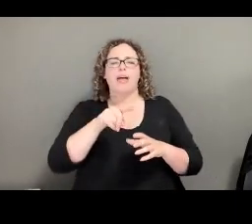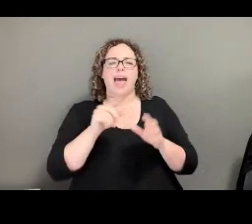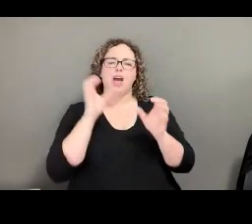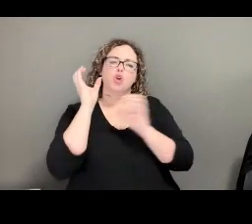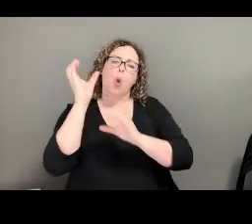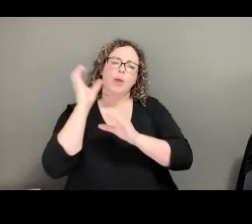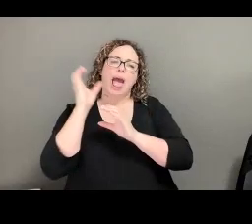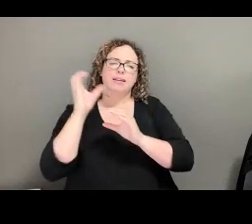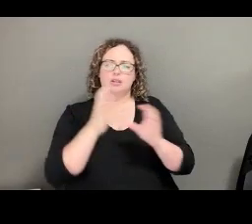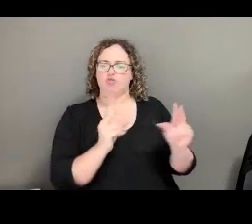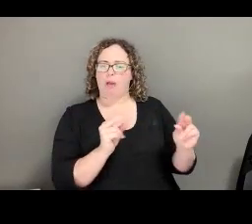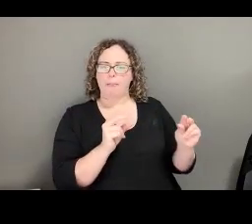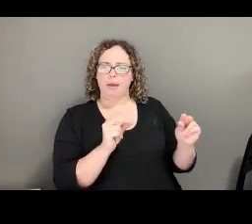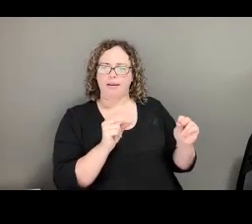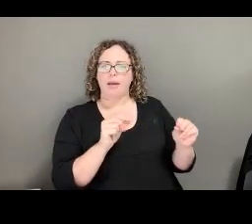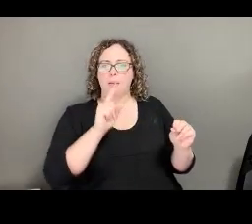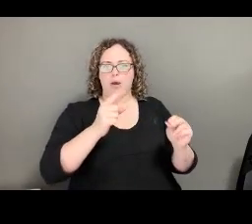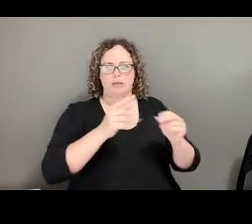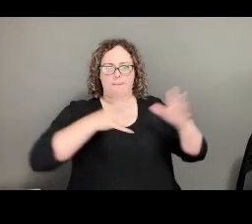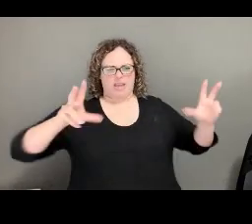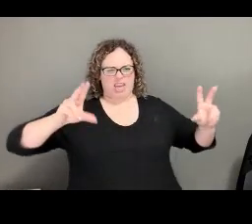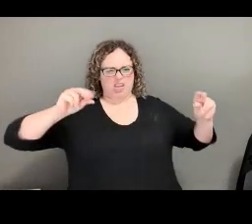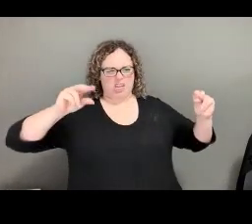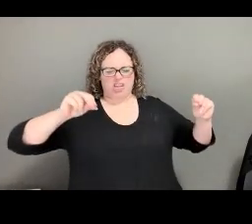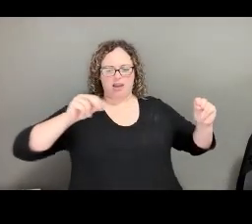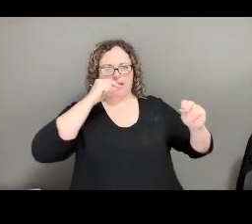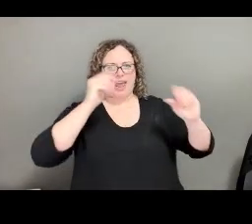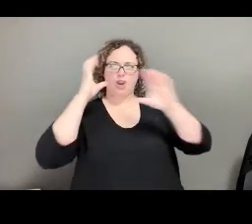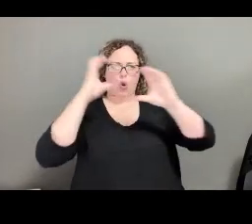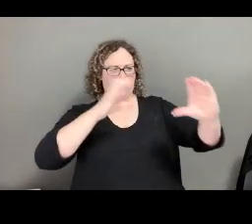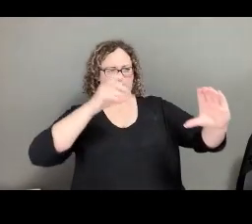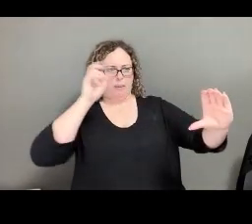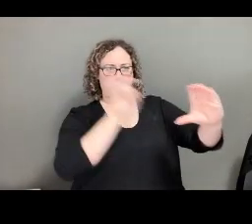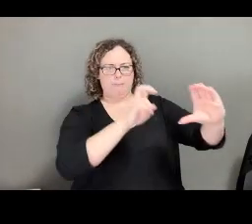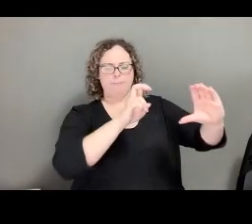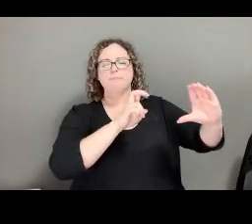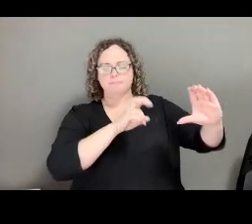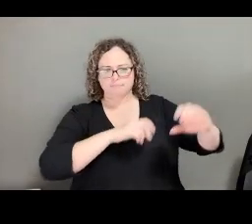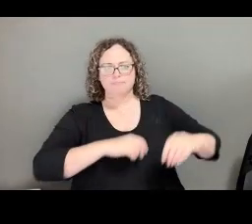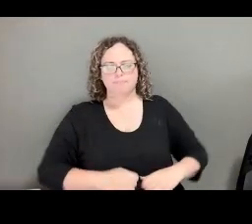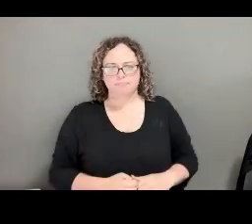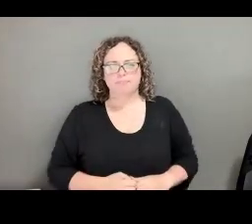And, while I was there, we were lucky enough to meet the caretaker of the resort, and he let us go and have a look around.